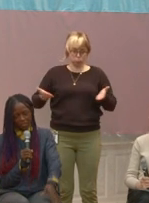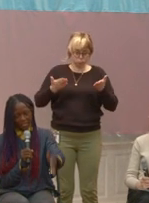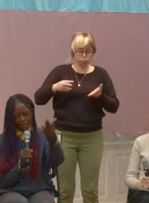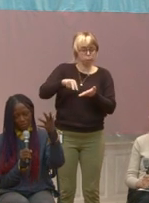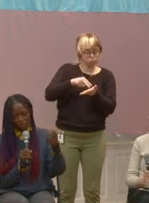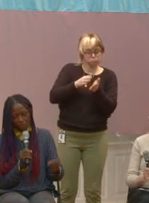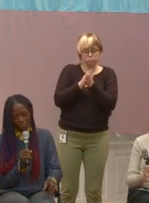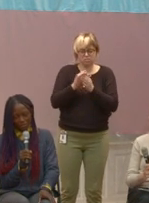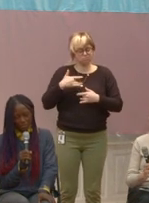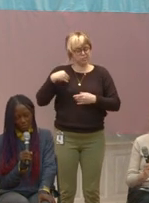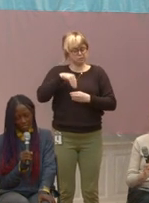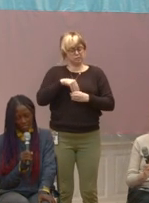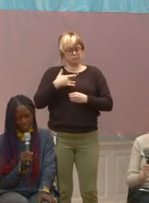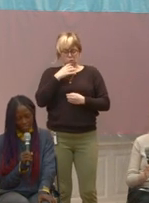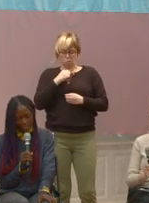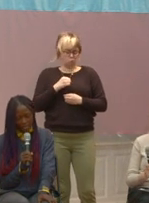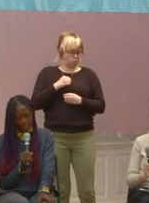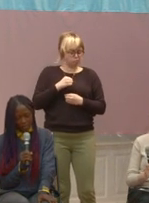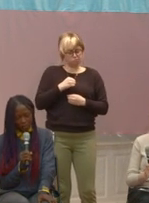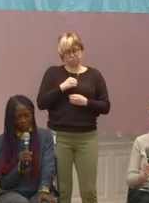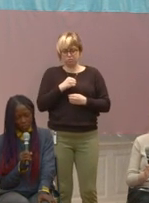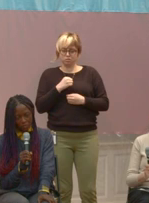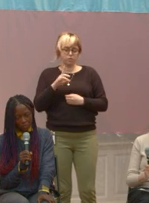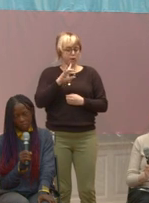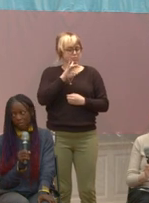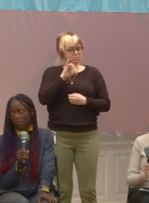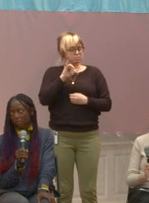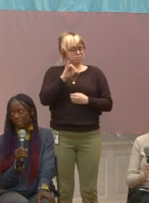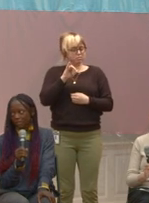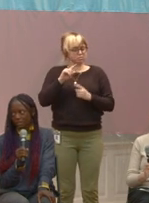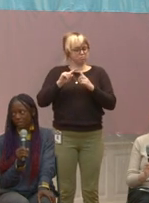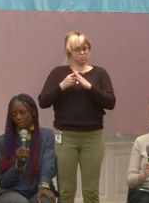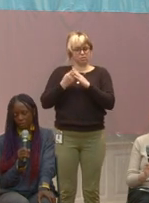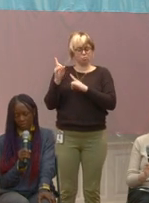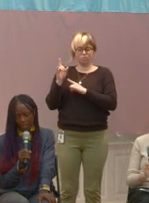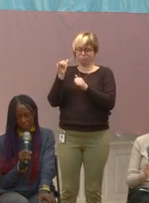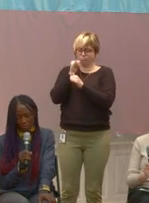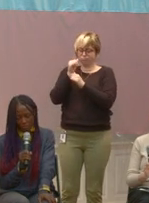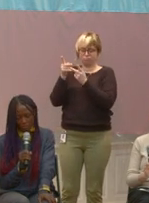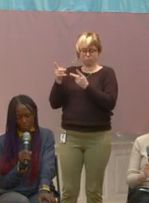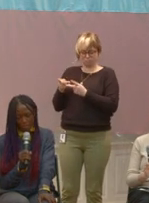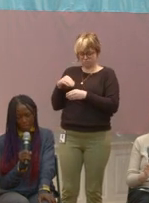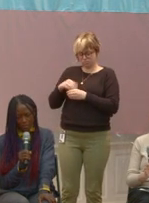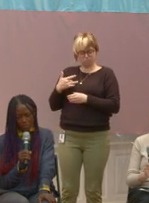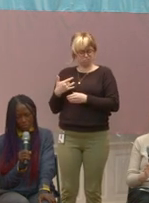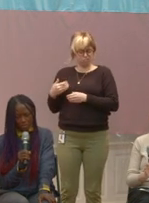feeling like I'm too old to be doing it, it was from a really critical place, I felt like all these compartments and rules